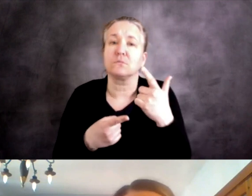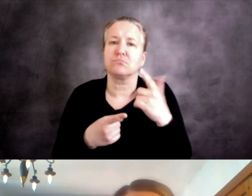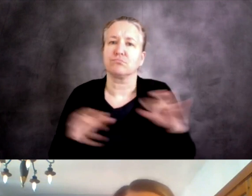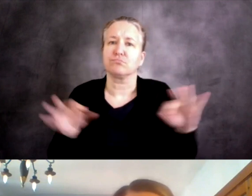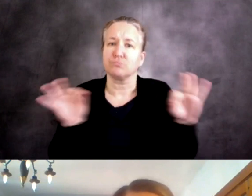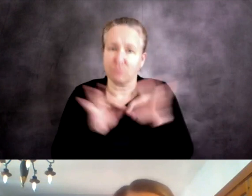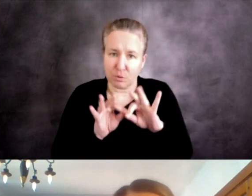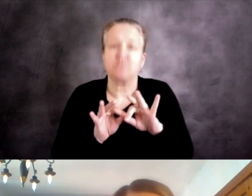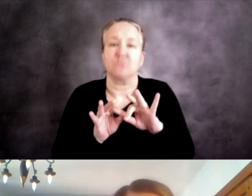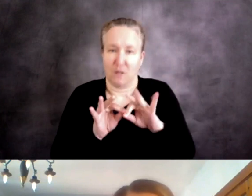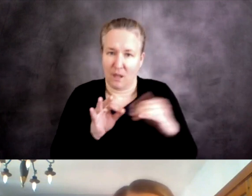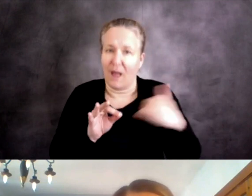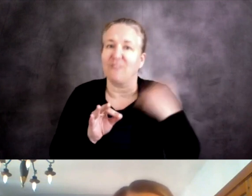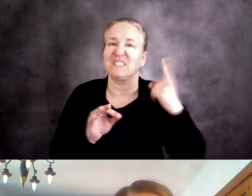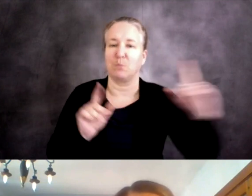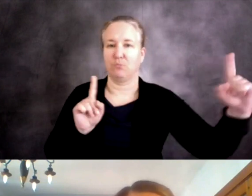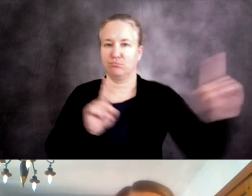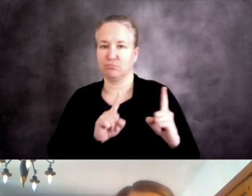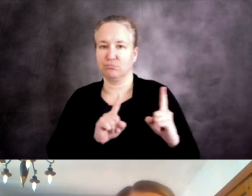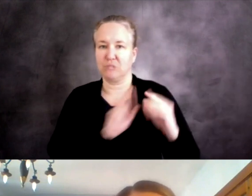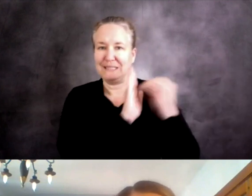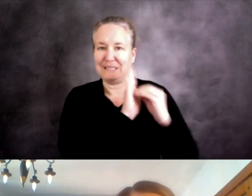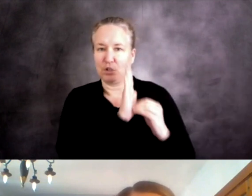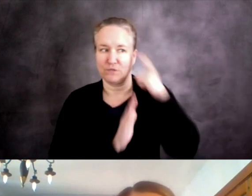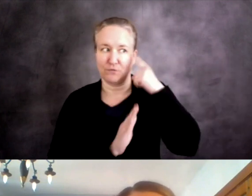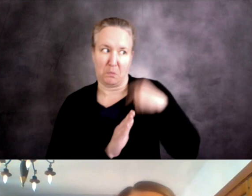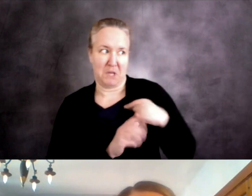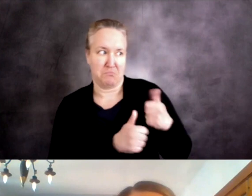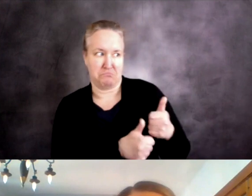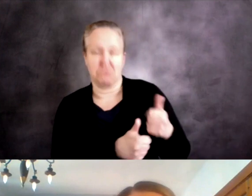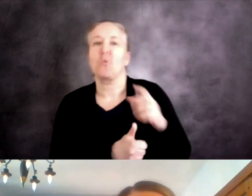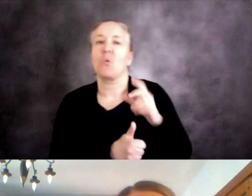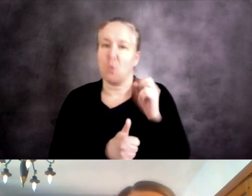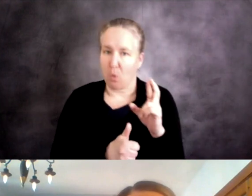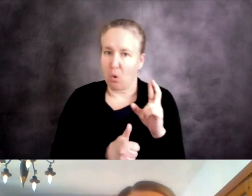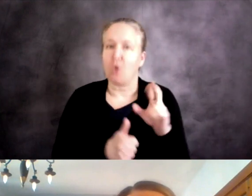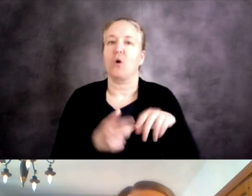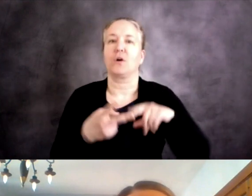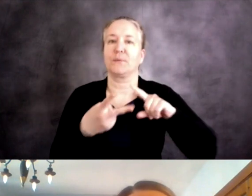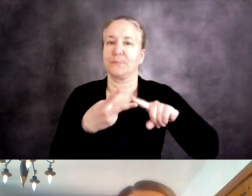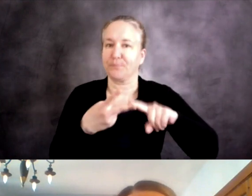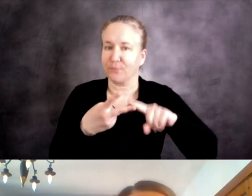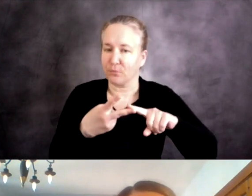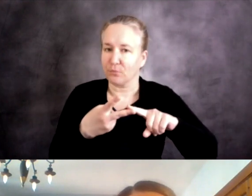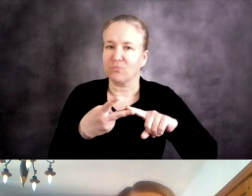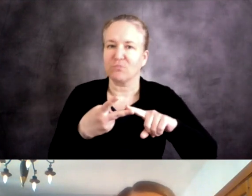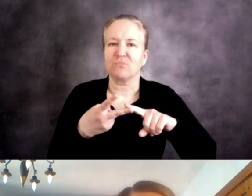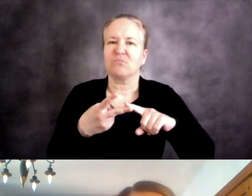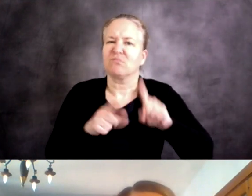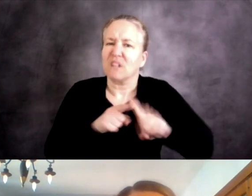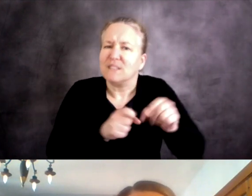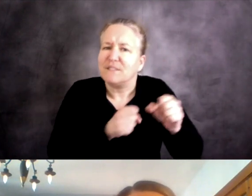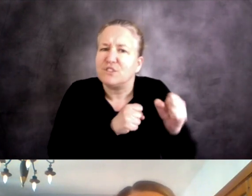take notes at a meeting, um, potentially or, all of the strategies, you know, leaving a meeting and